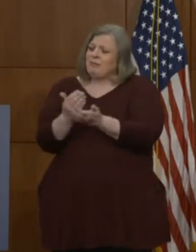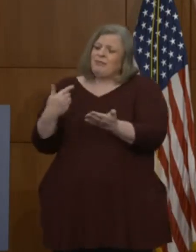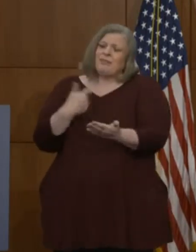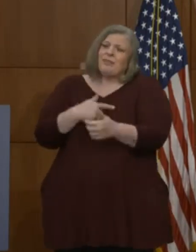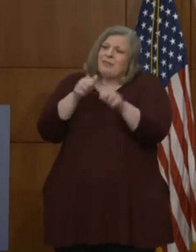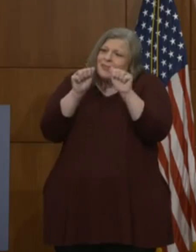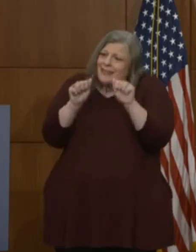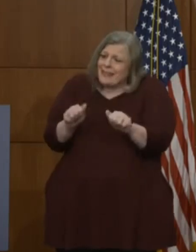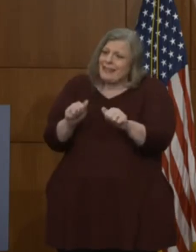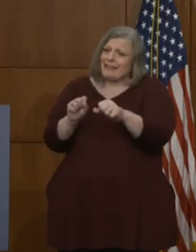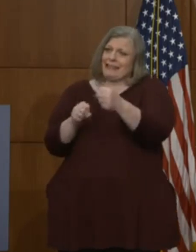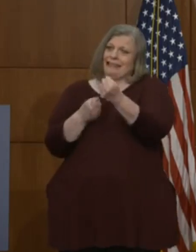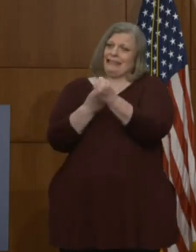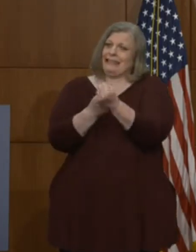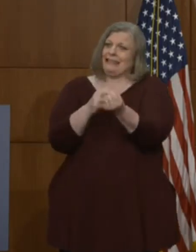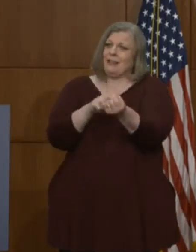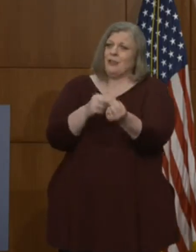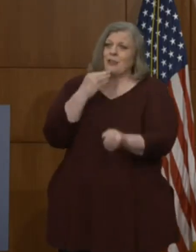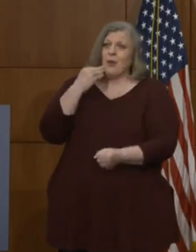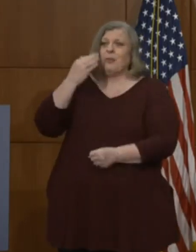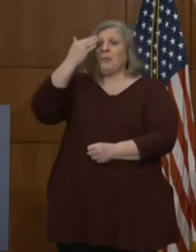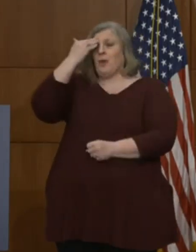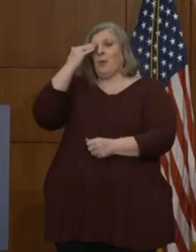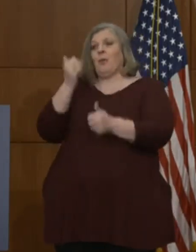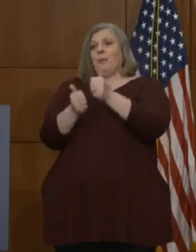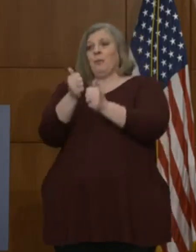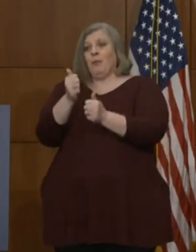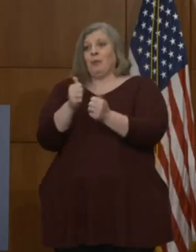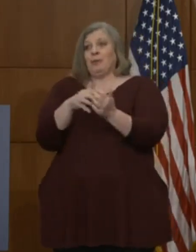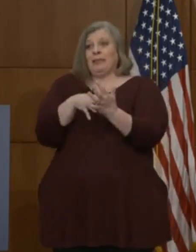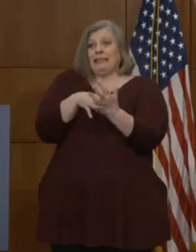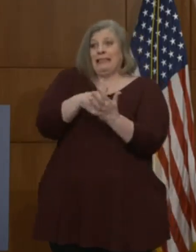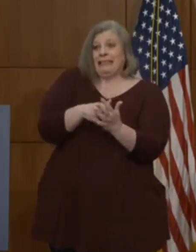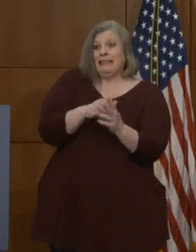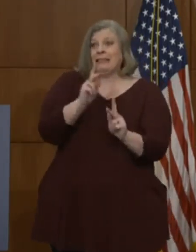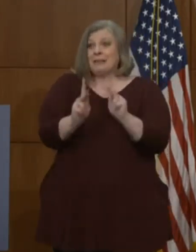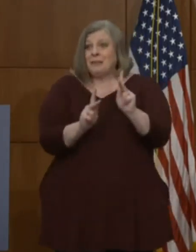A THAT CAN TO SUPPORT OUR NURSING HOMES KNOWING OTHER NURSING HOMES KNOWING OTHER THAT FOR SOME OF OUR MOST THAT FOR SOME OF OUR MOST VULNERABLE- INDIVIDUALS IN